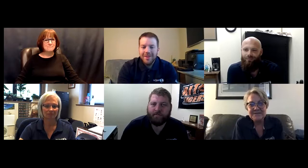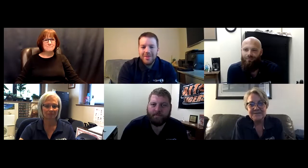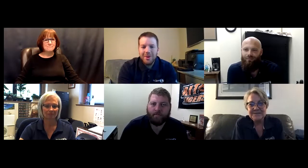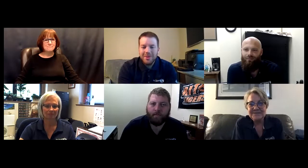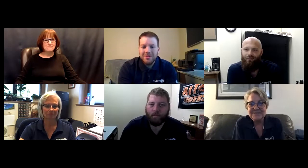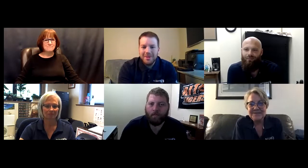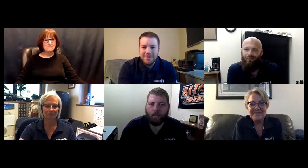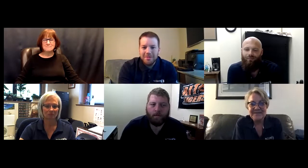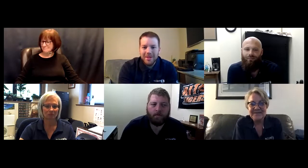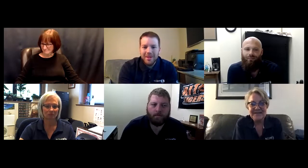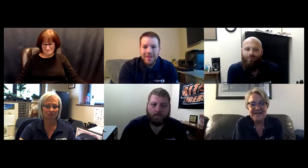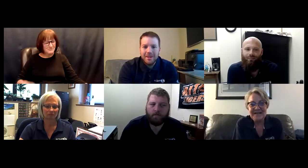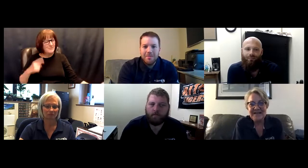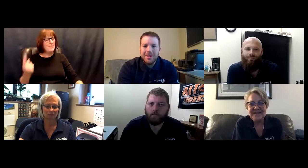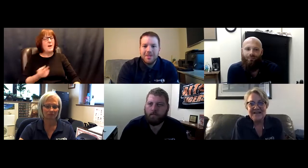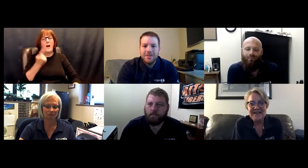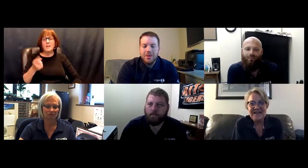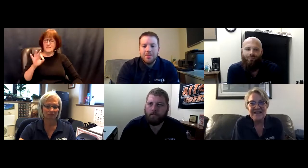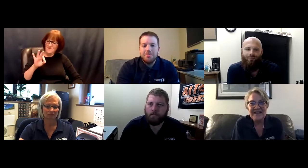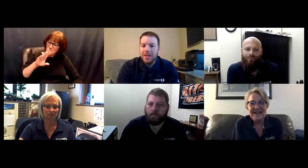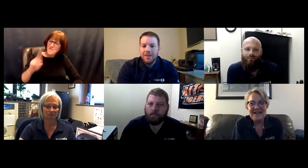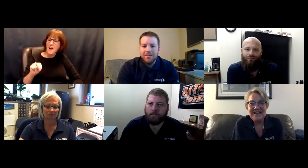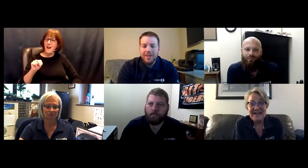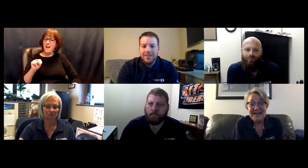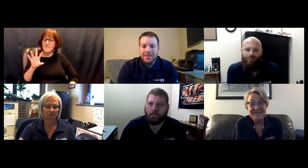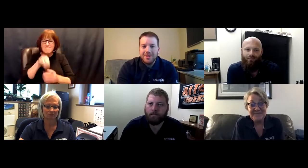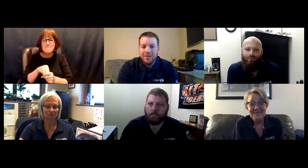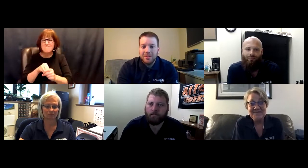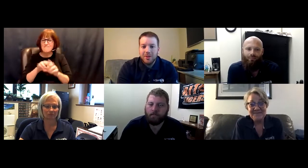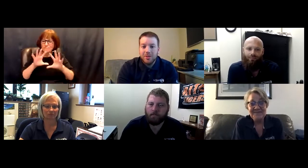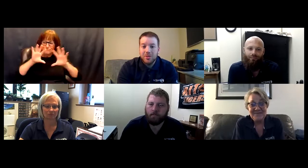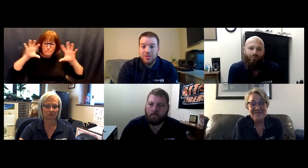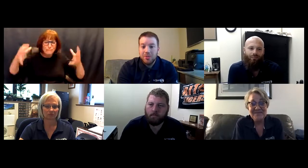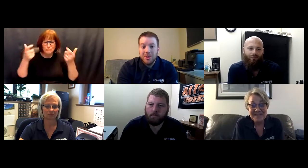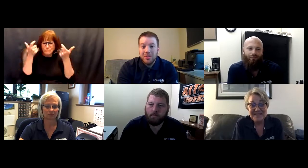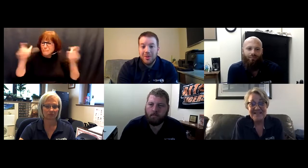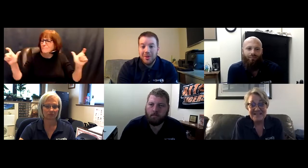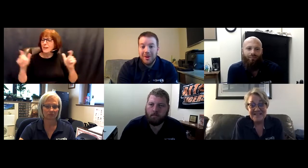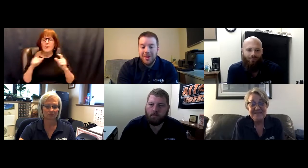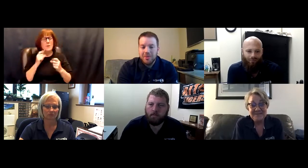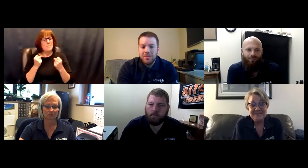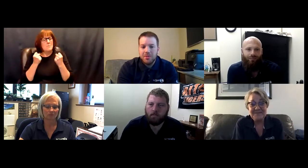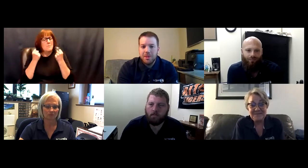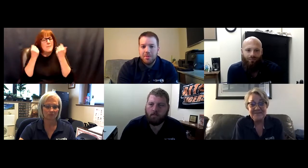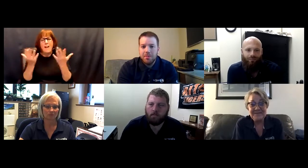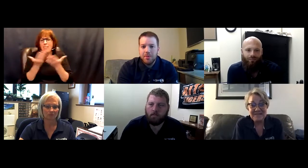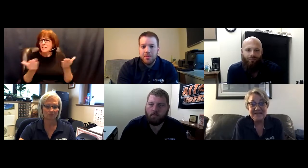It's always fun to be in a mix those big events there's always just so much going on with so many people